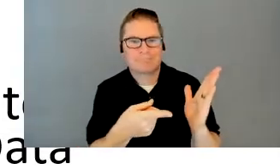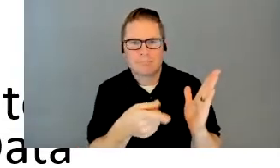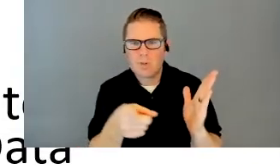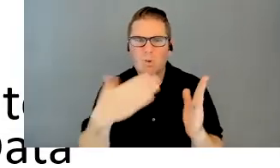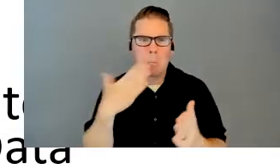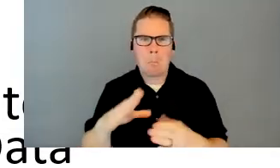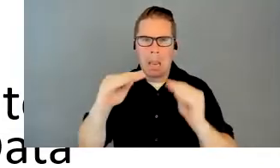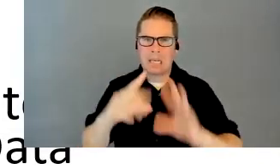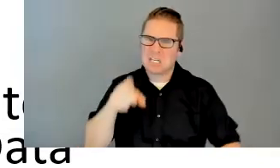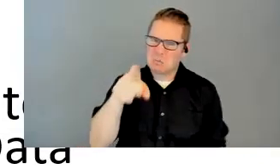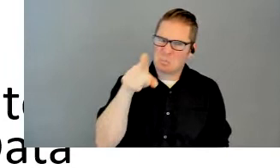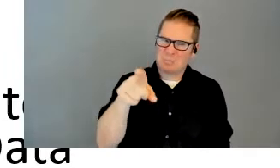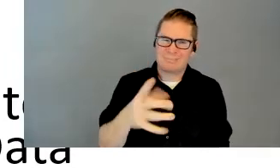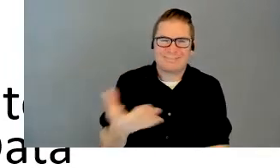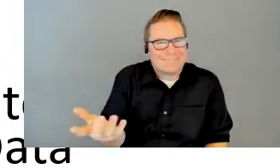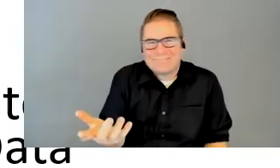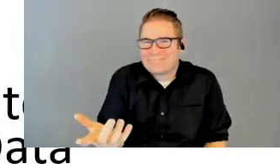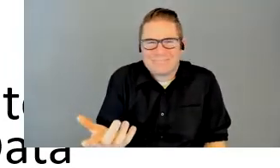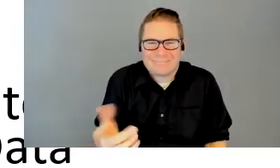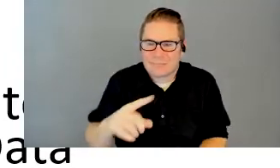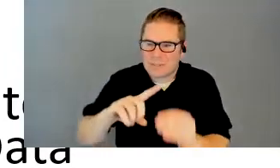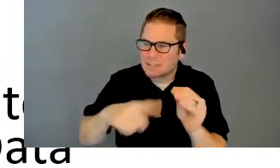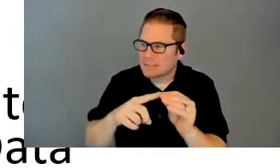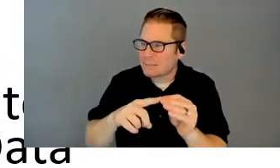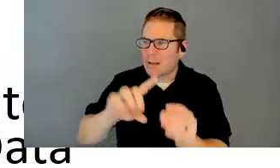This is about getting this data to help you become a better teacher.